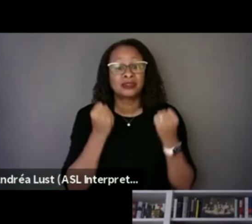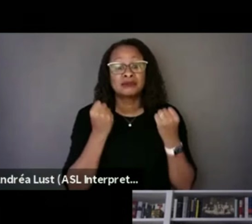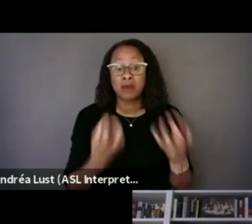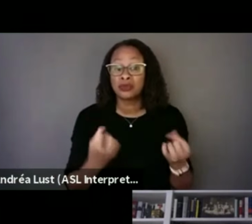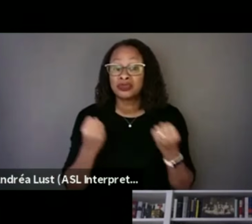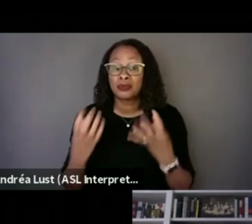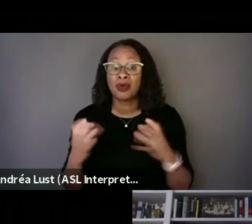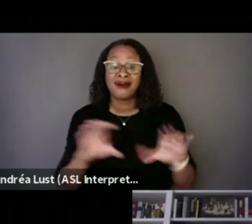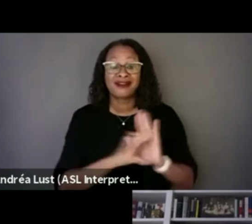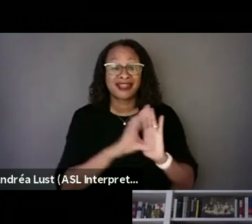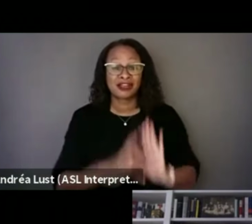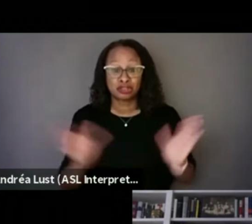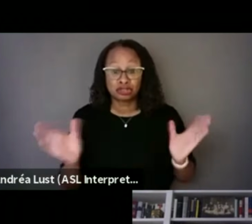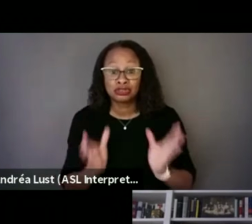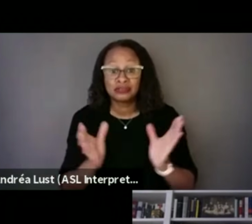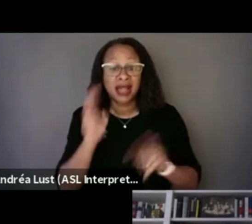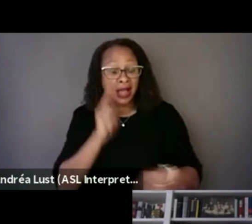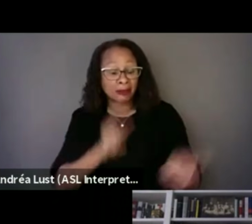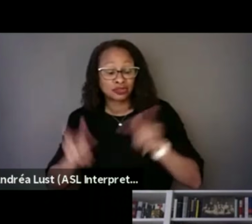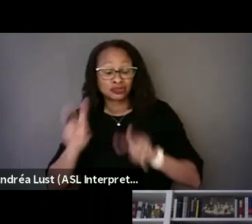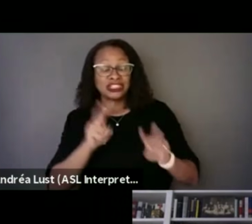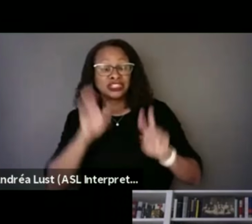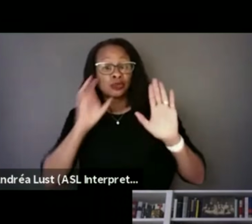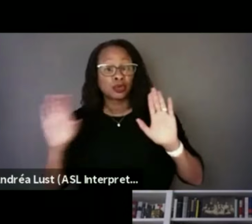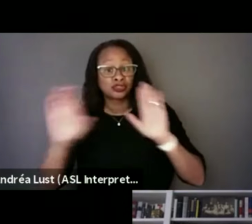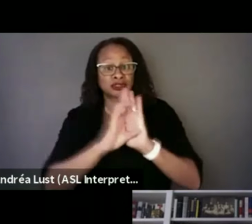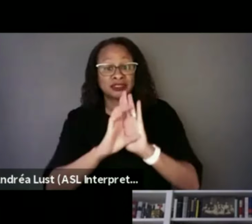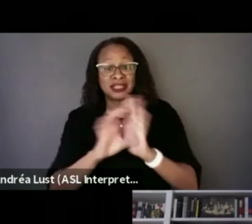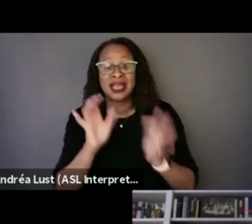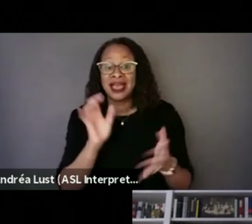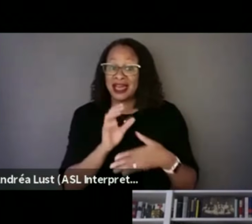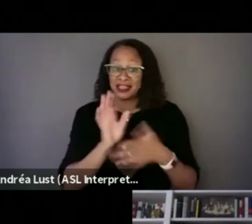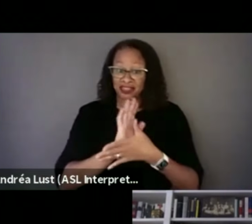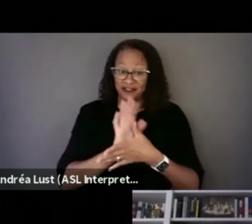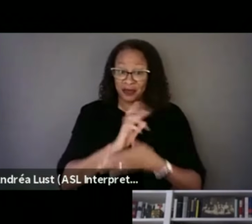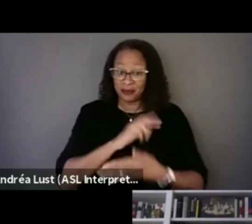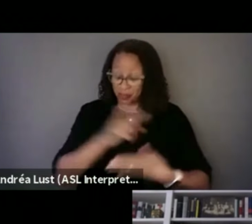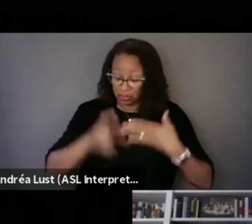character-driven observational portraits. So the film that resulted is, you know,